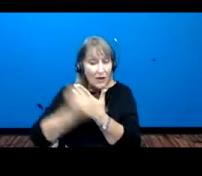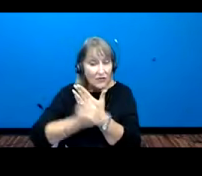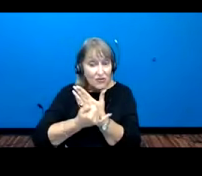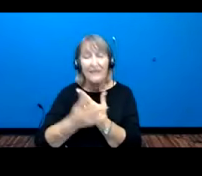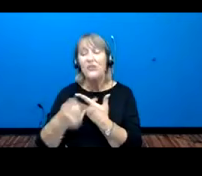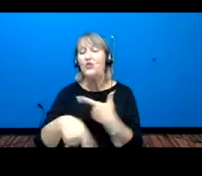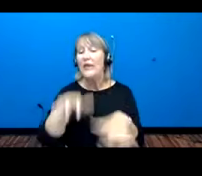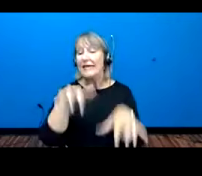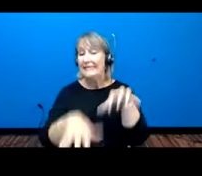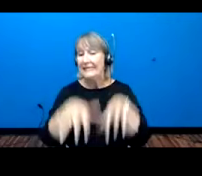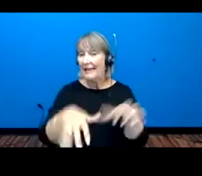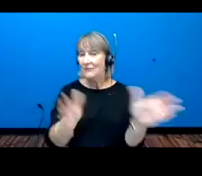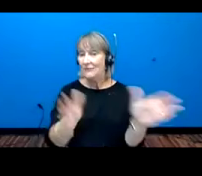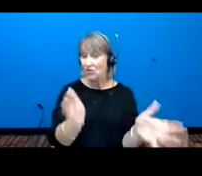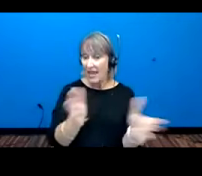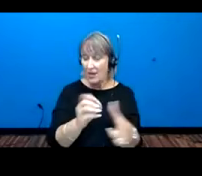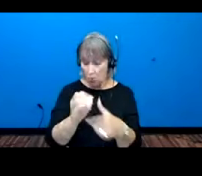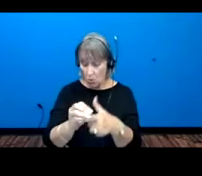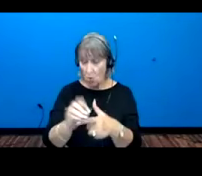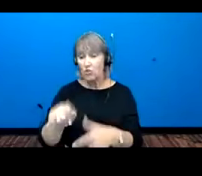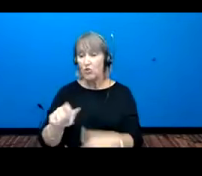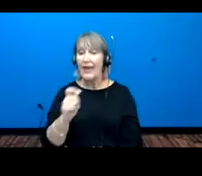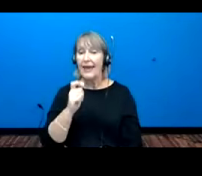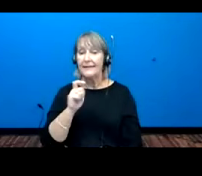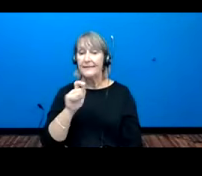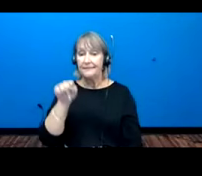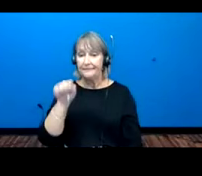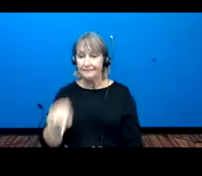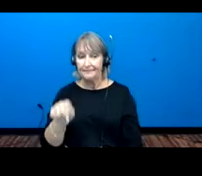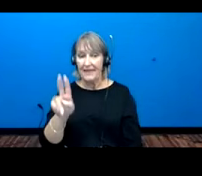if you'd like, you can unmute your microphone and we'd be happy to talk to you.